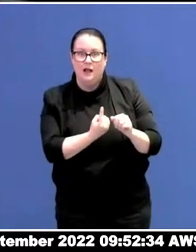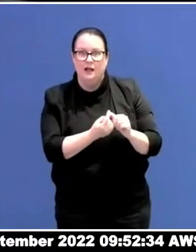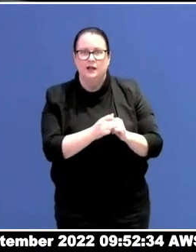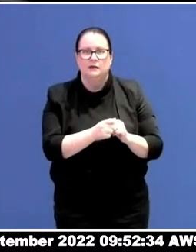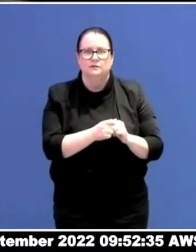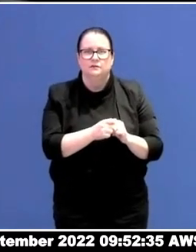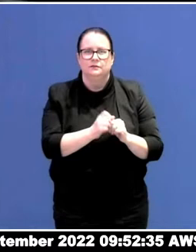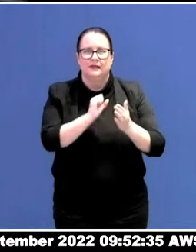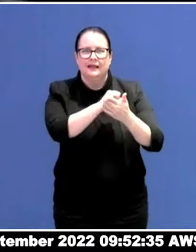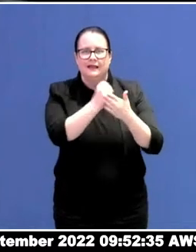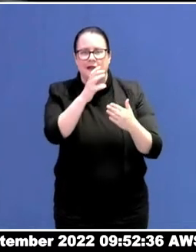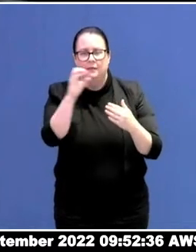identification number of STAT.0624.0001.0001.